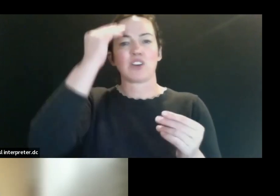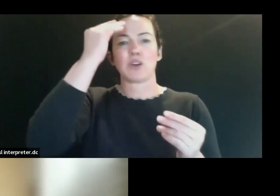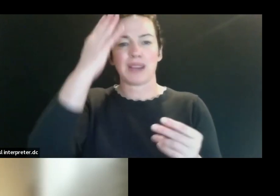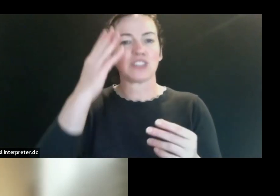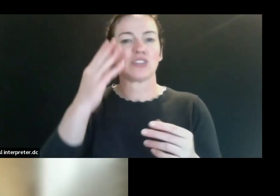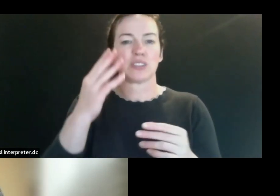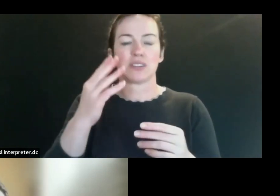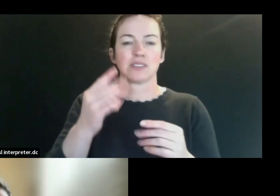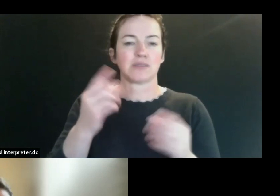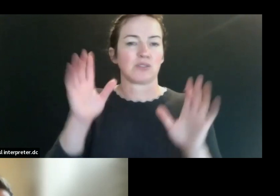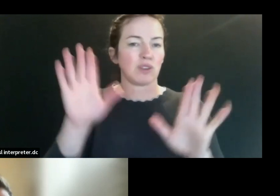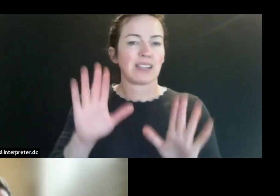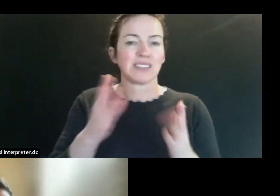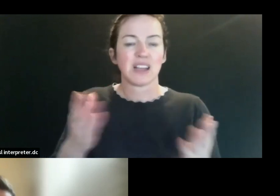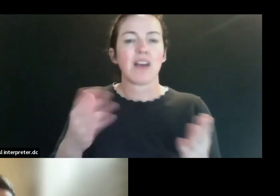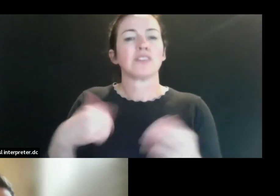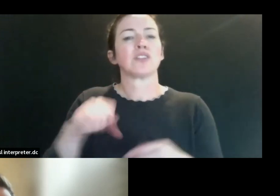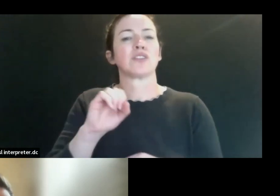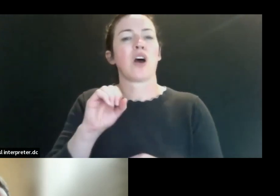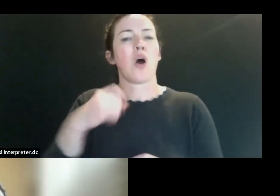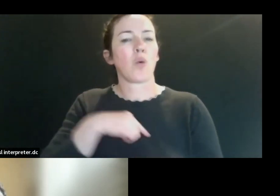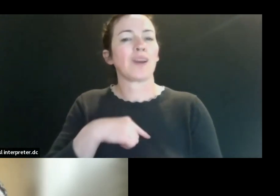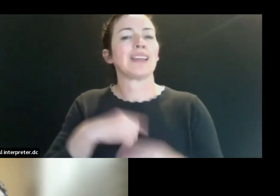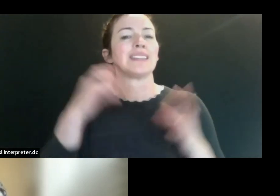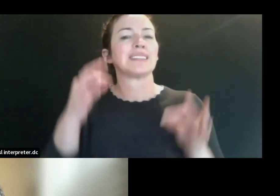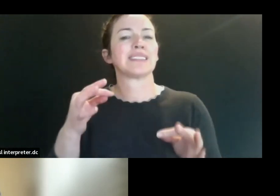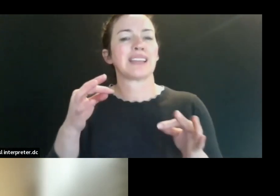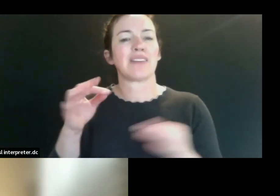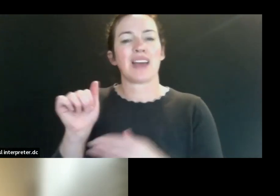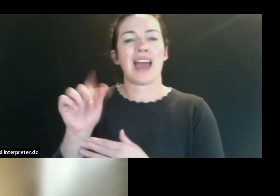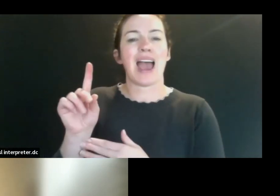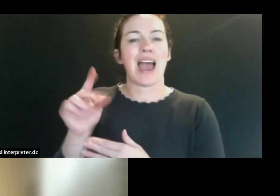curated some great stuff. So we decided, we wanted to create an ad hoc on digital equity.